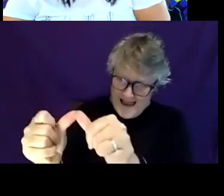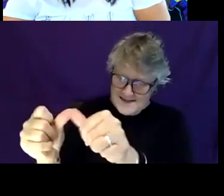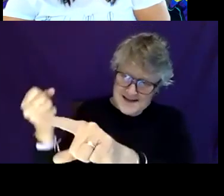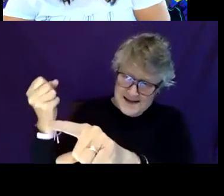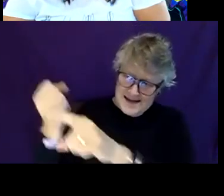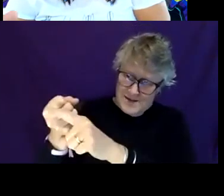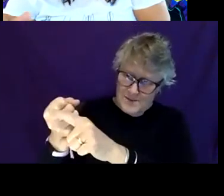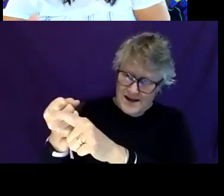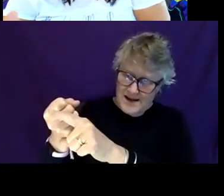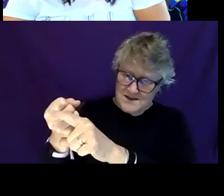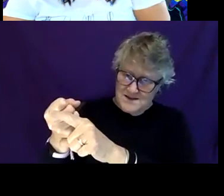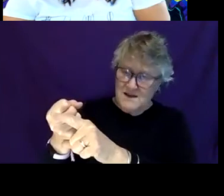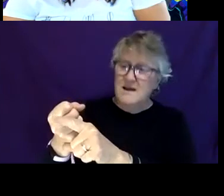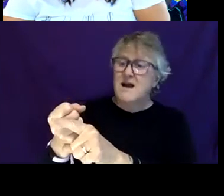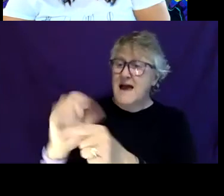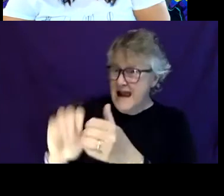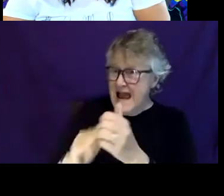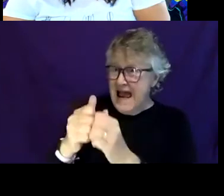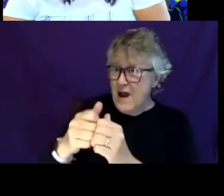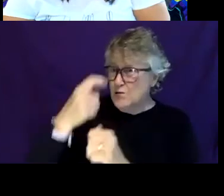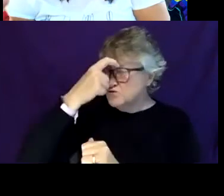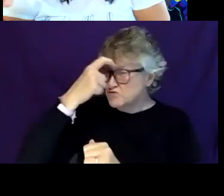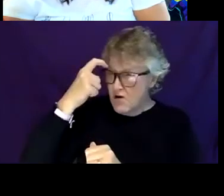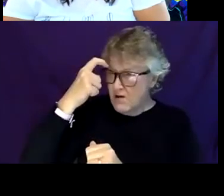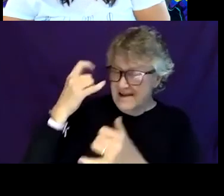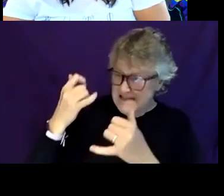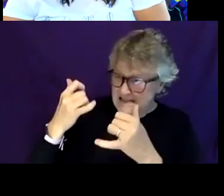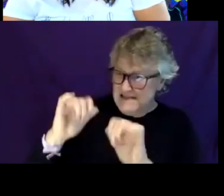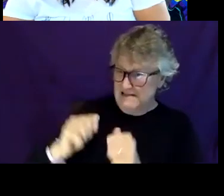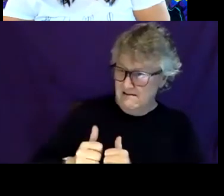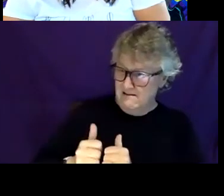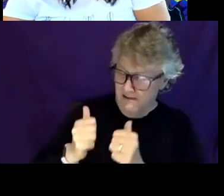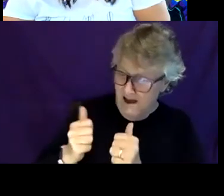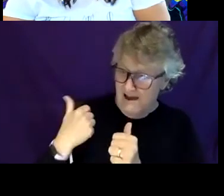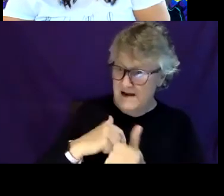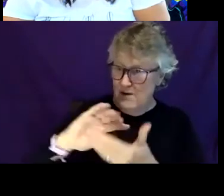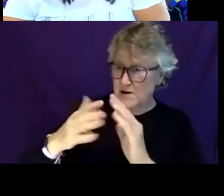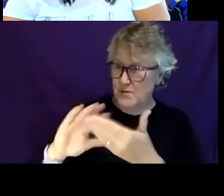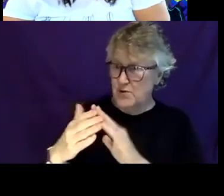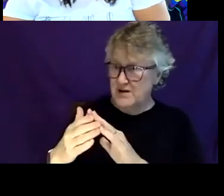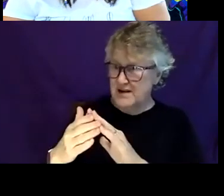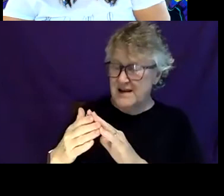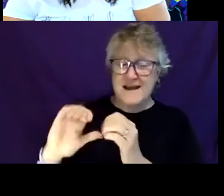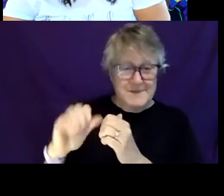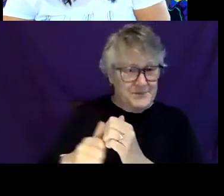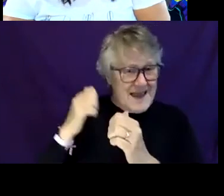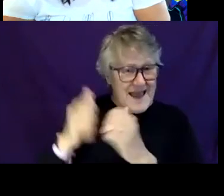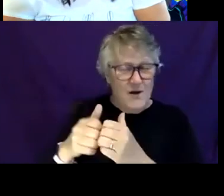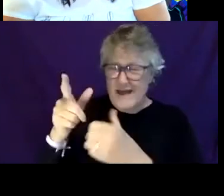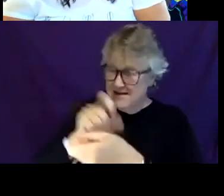and the way it manifests in our communities lives today, how that is upheld within your very system.